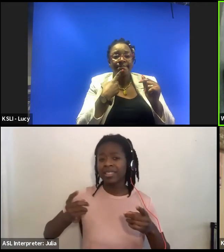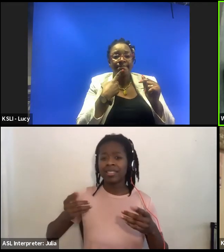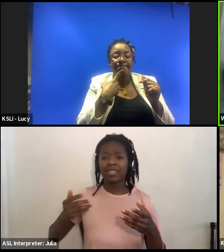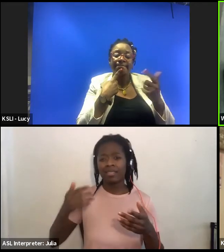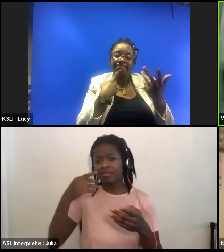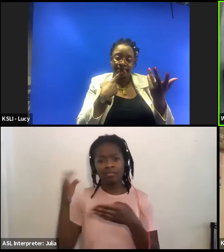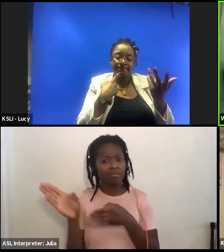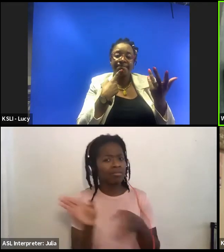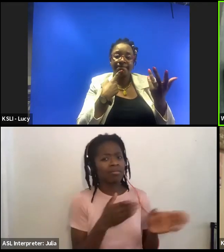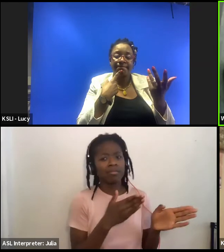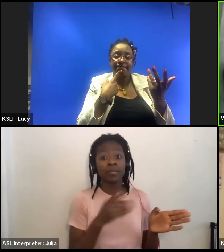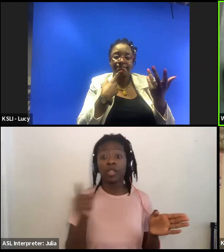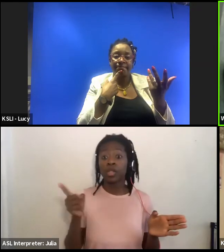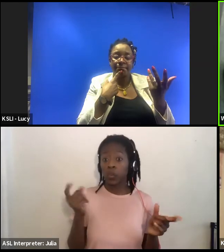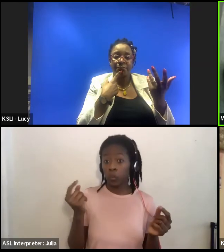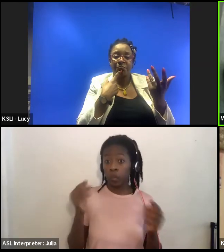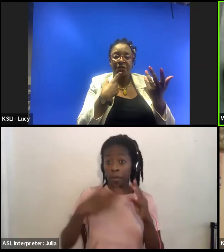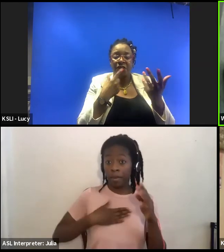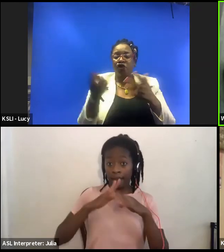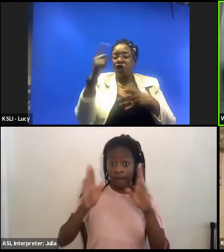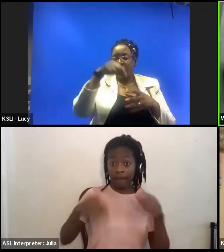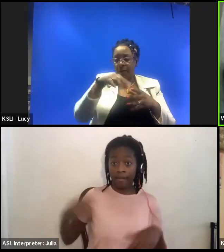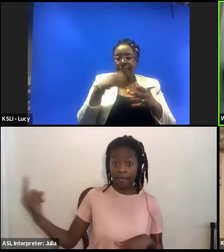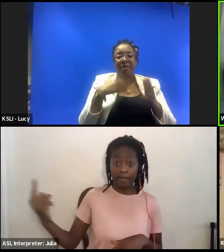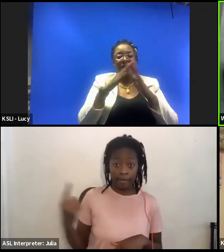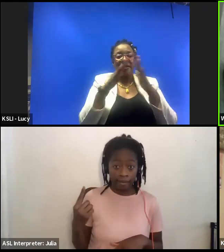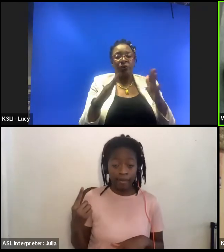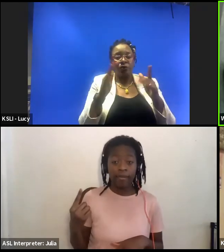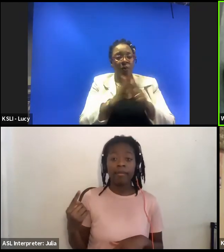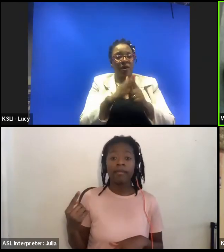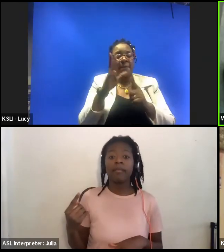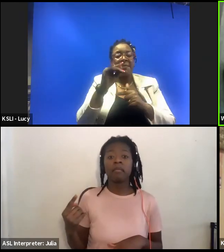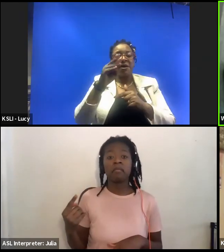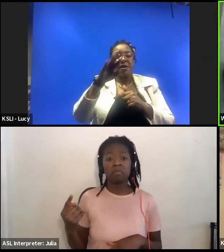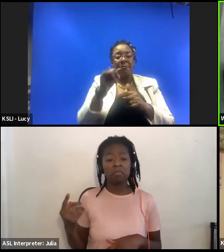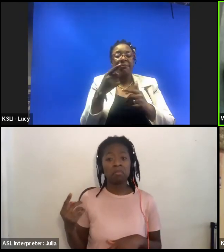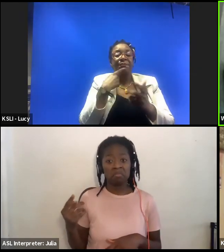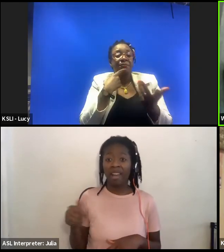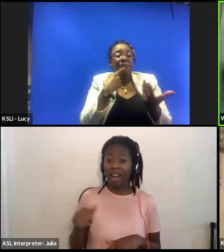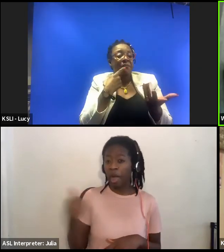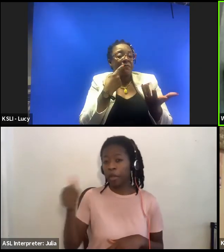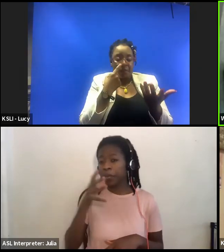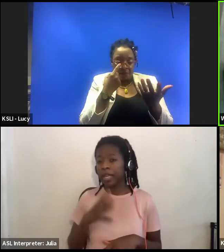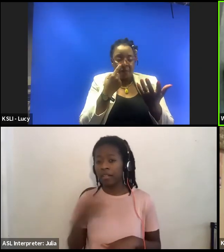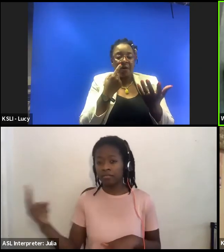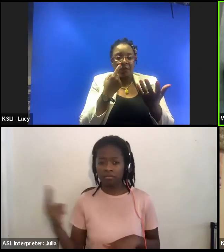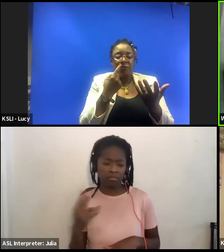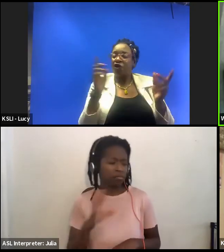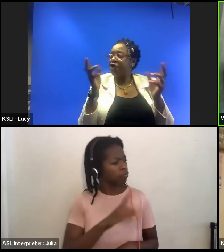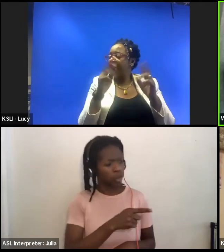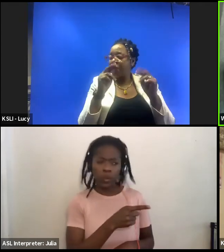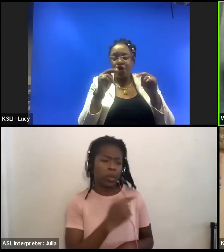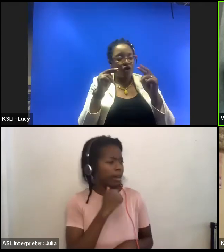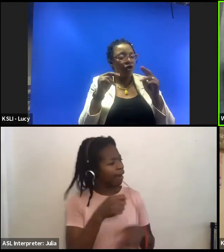she came to my house, she and Miriam Kadzitu, they came to my house and they held my hand and they were like, "No, you're going to direct the next show